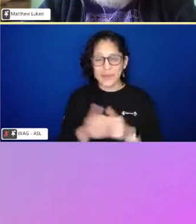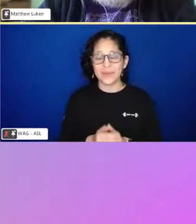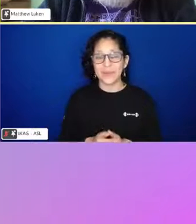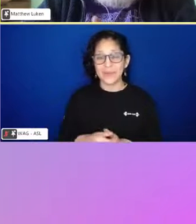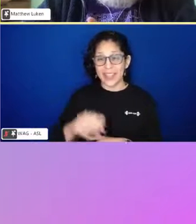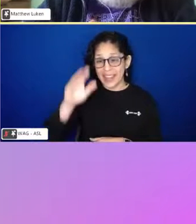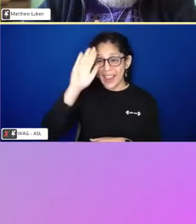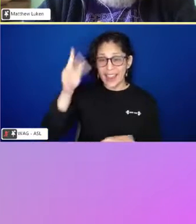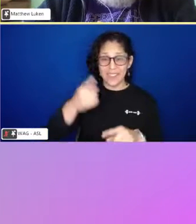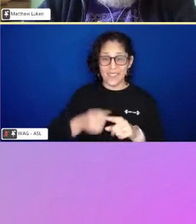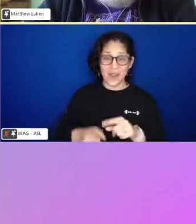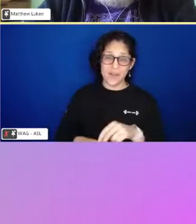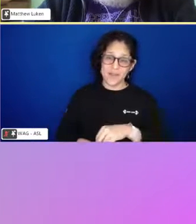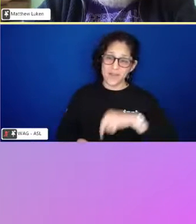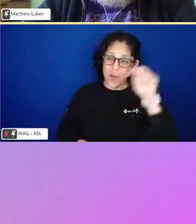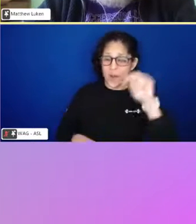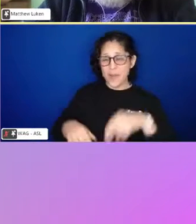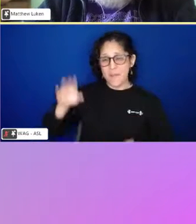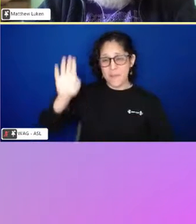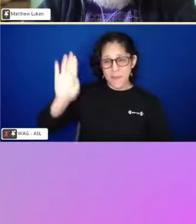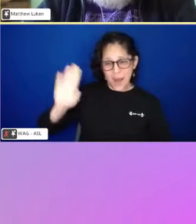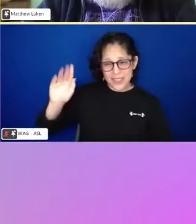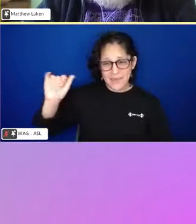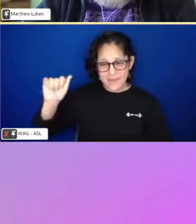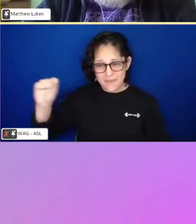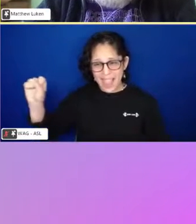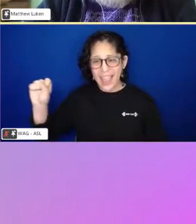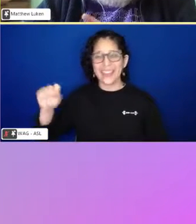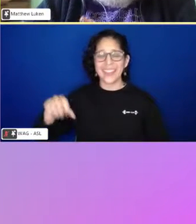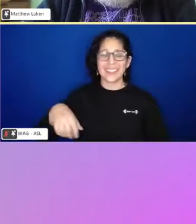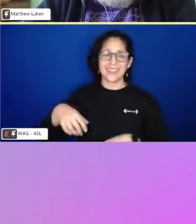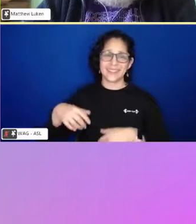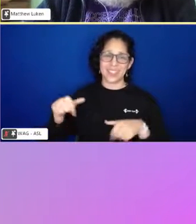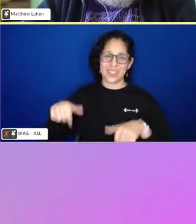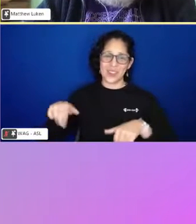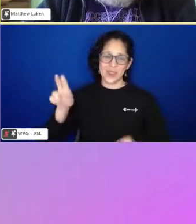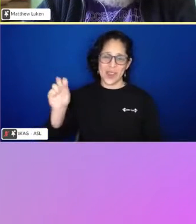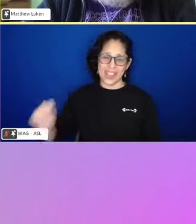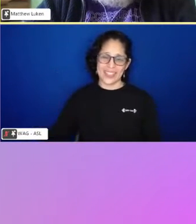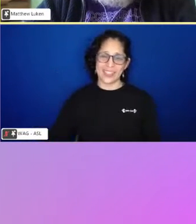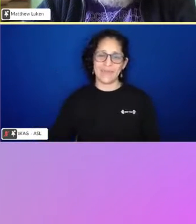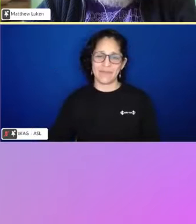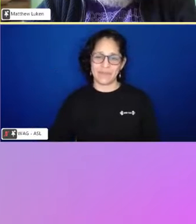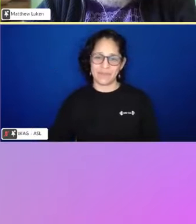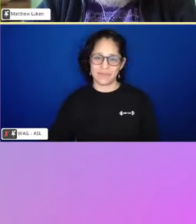Luke and. Hi everybody, and welcome to the high from session, and 12 miles north